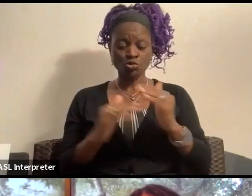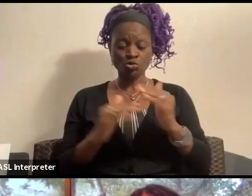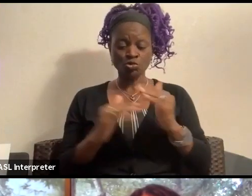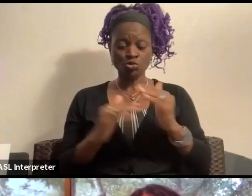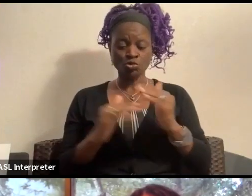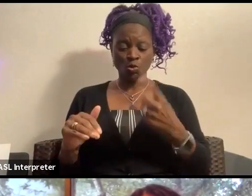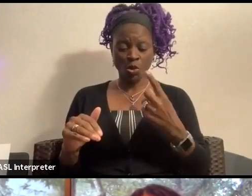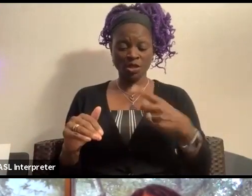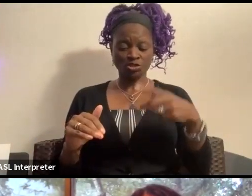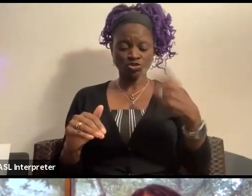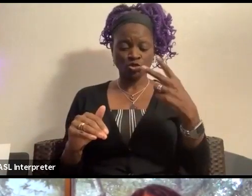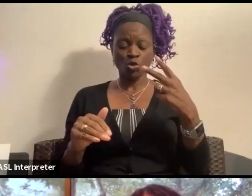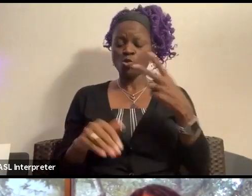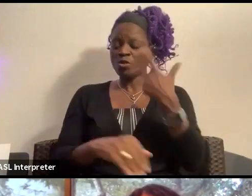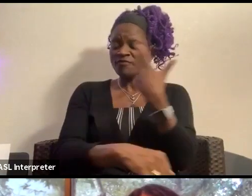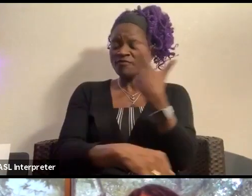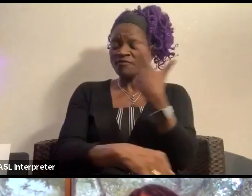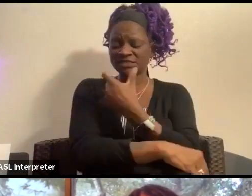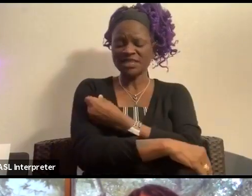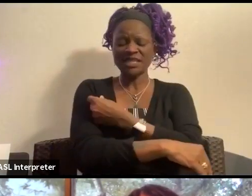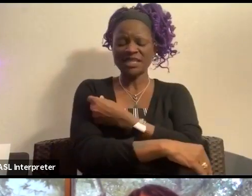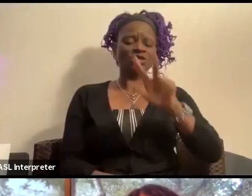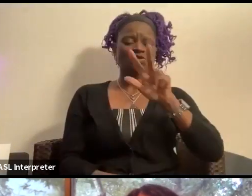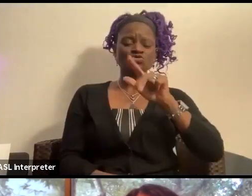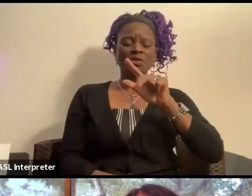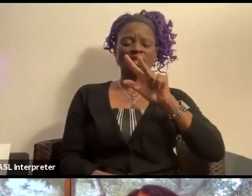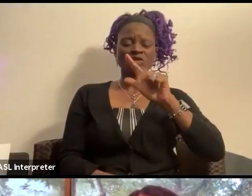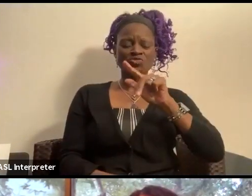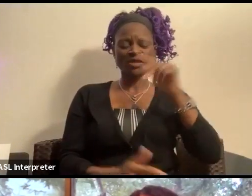nine hundred and seventy nine Sonoma County residents as of yesterday.